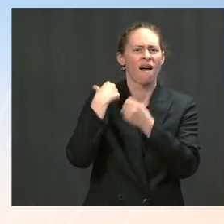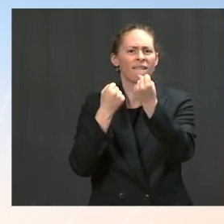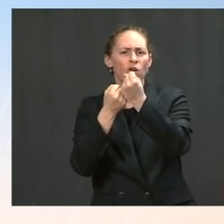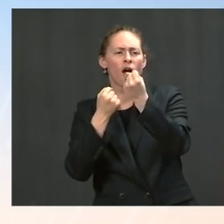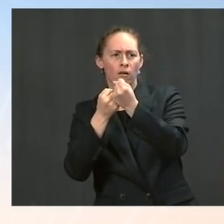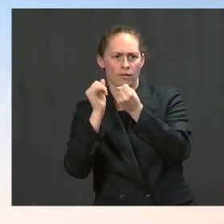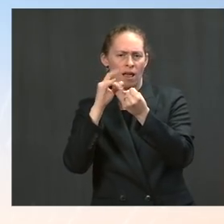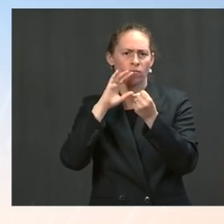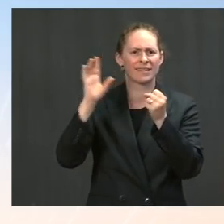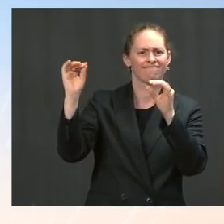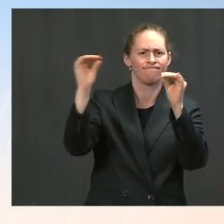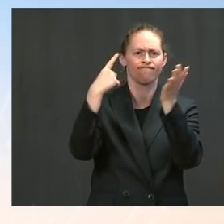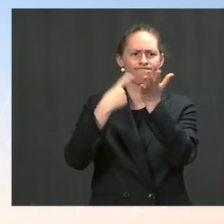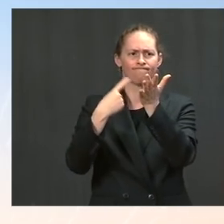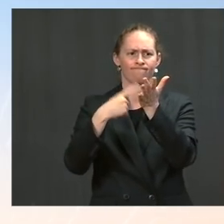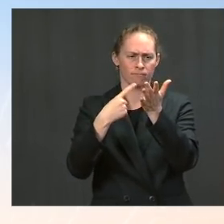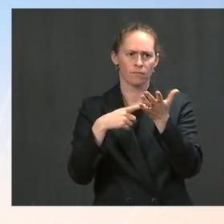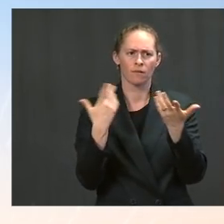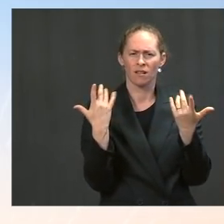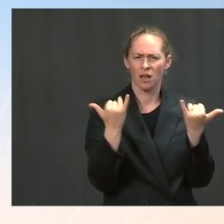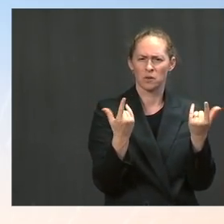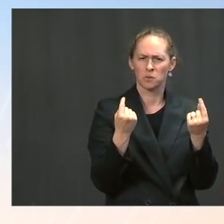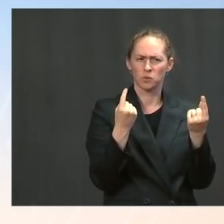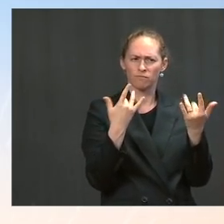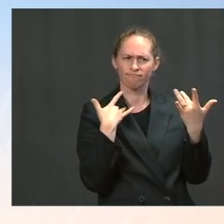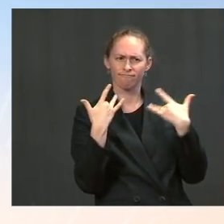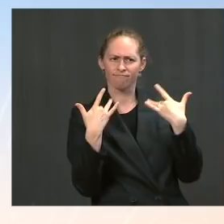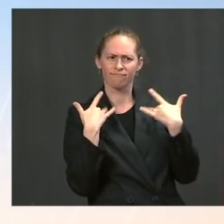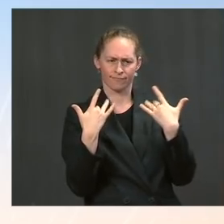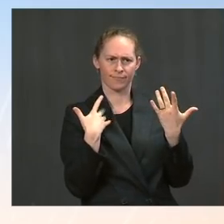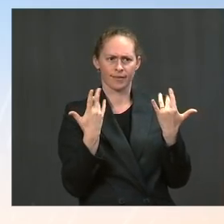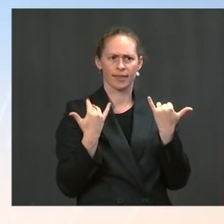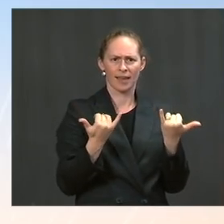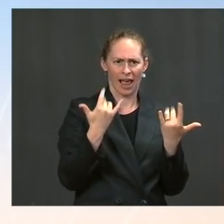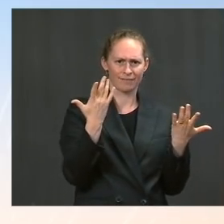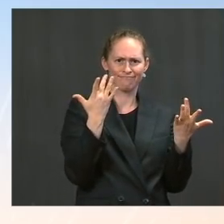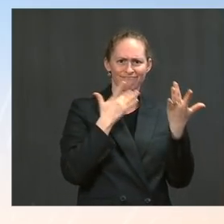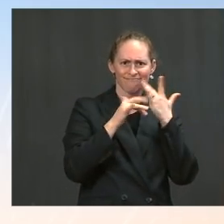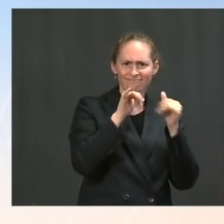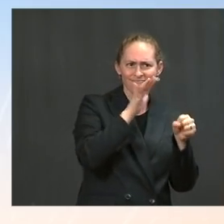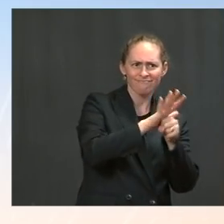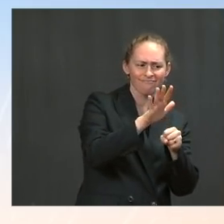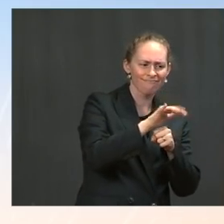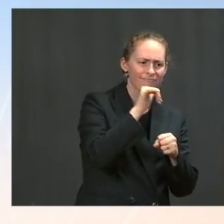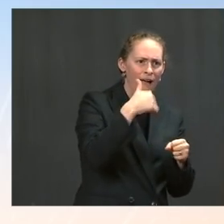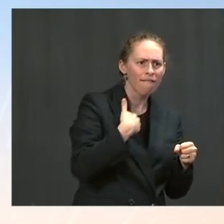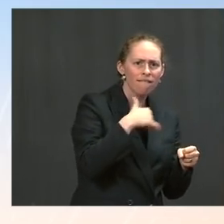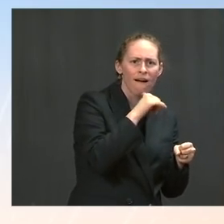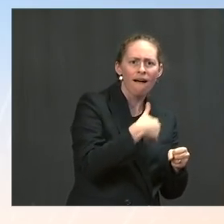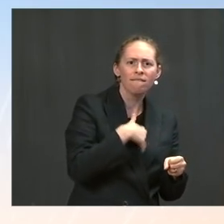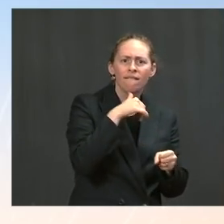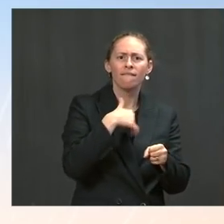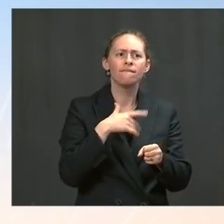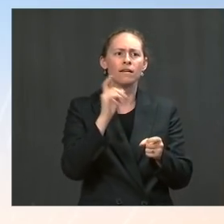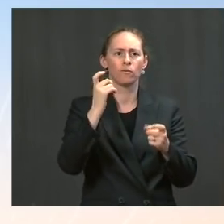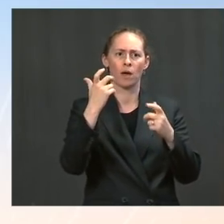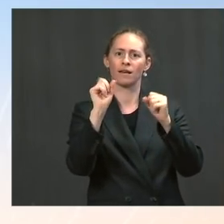to address short-term supply chain disruptions in the homebuilding sector and how they can work together to address them.